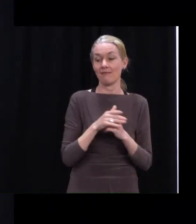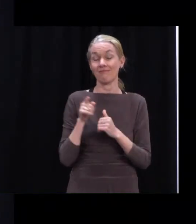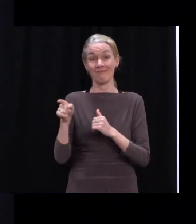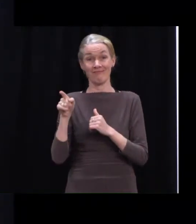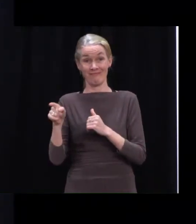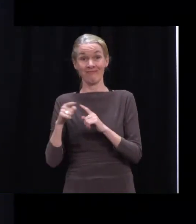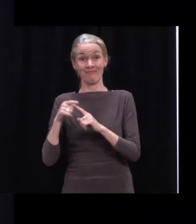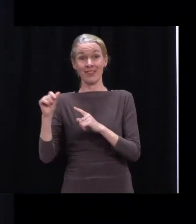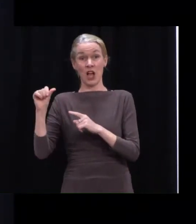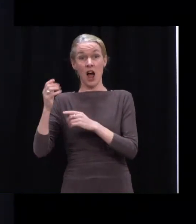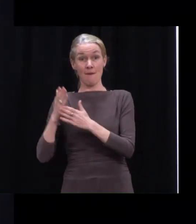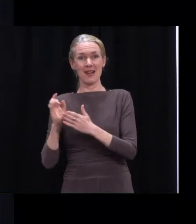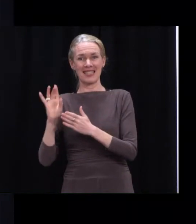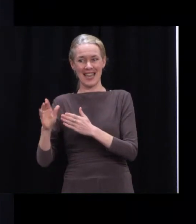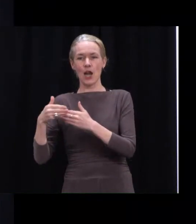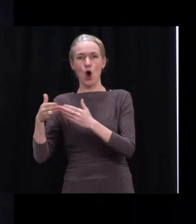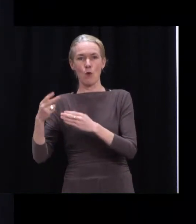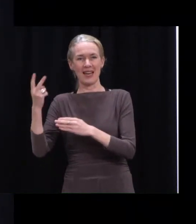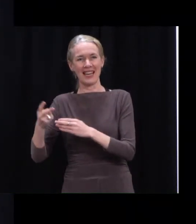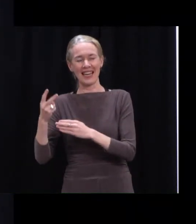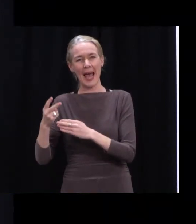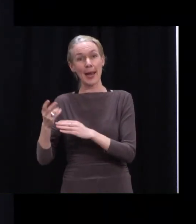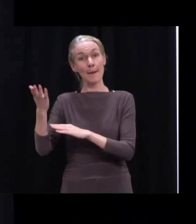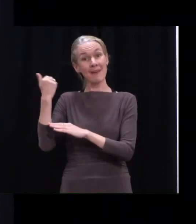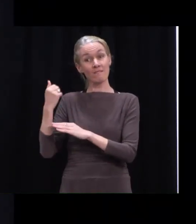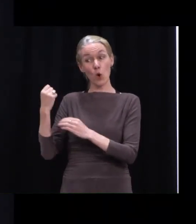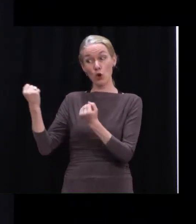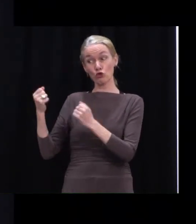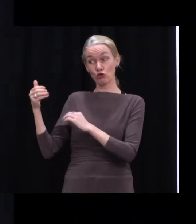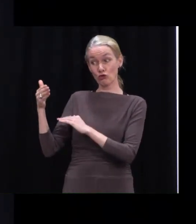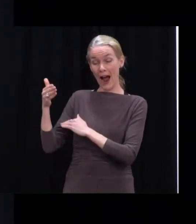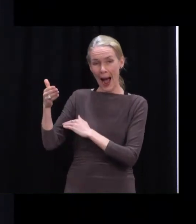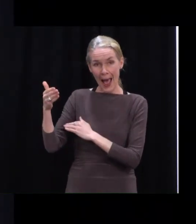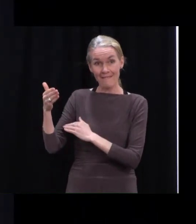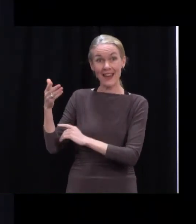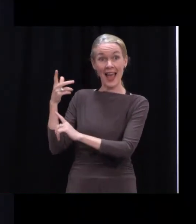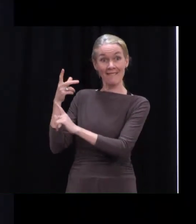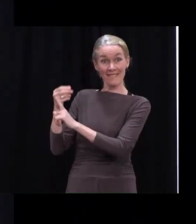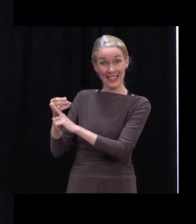and drive vaccination centre at